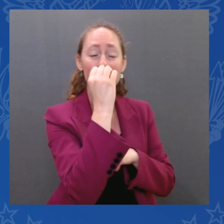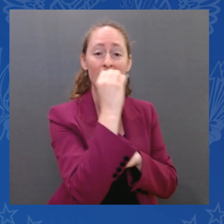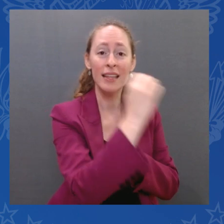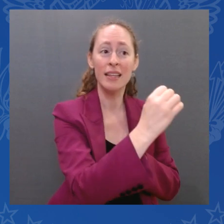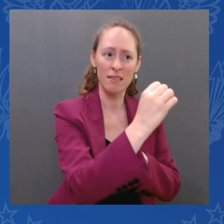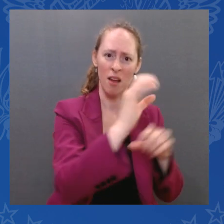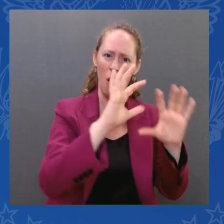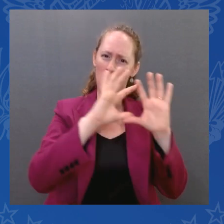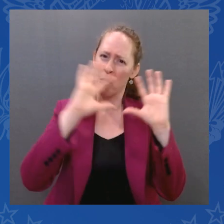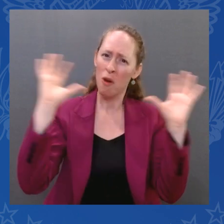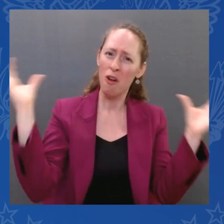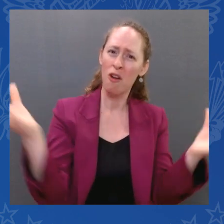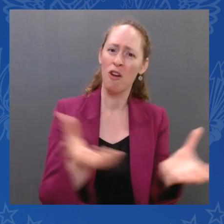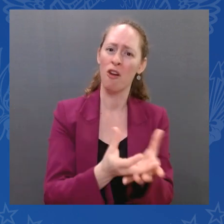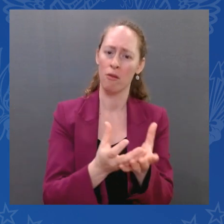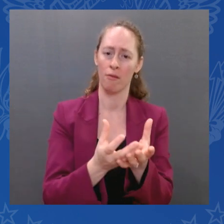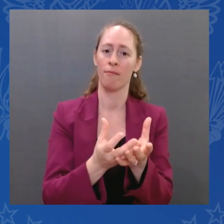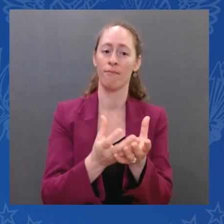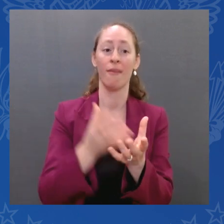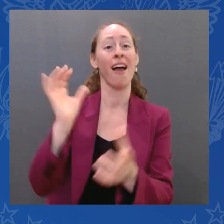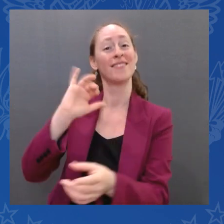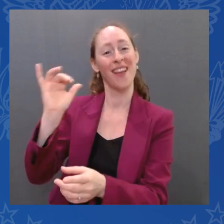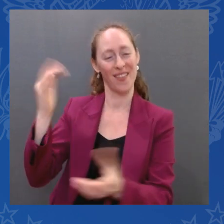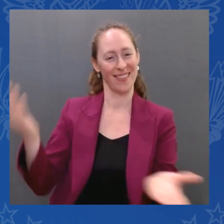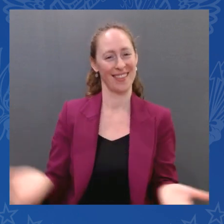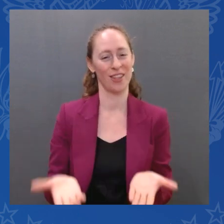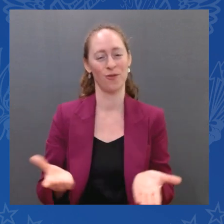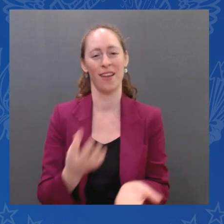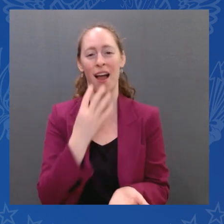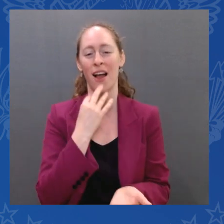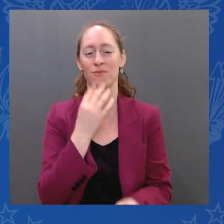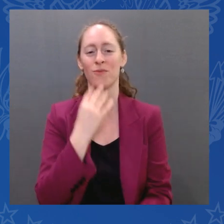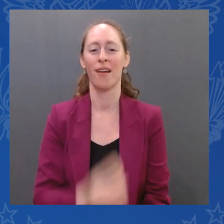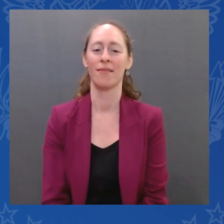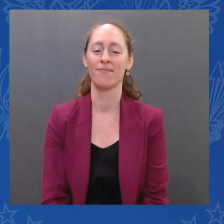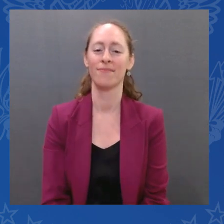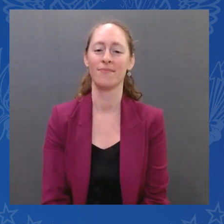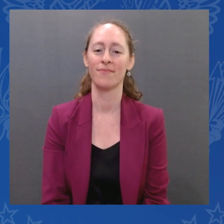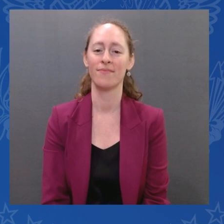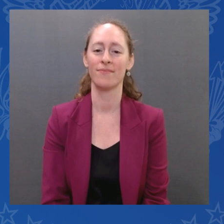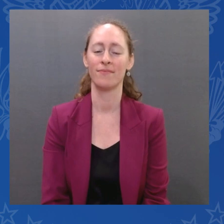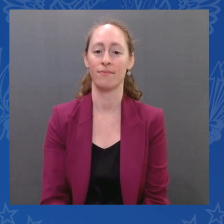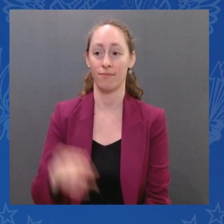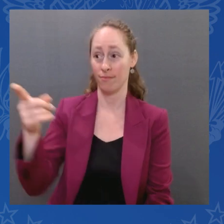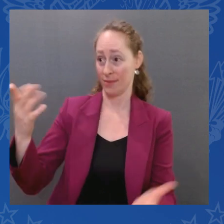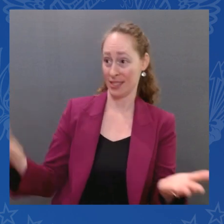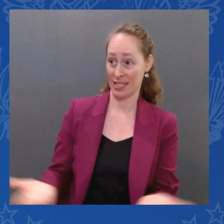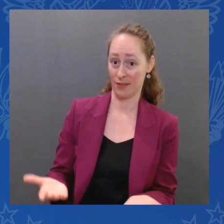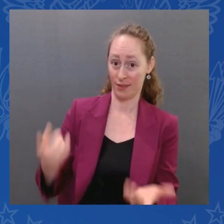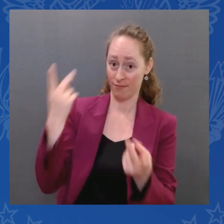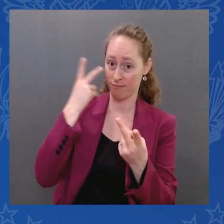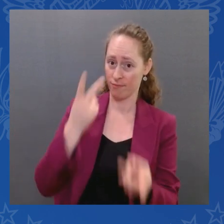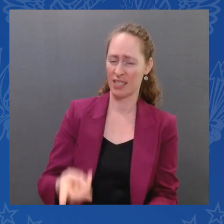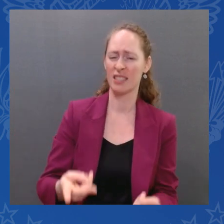reflects the deep partnership our nations share, a partnership rooted in our shared commitment